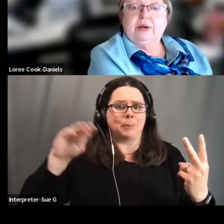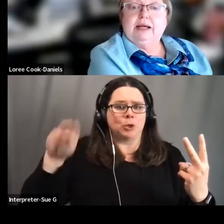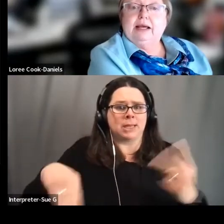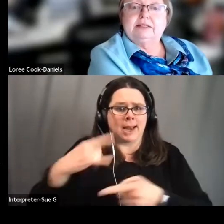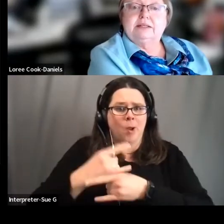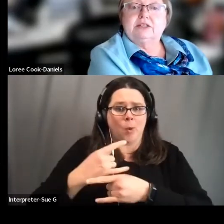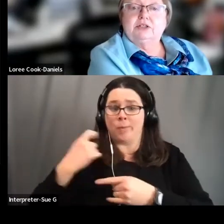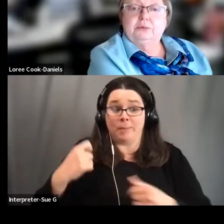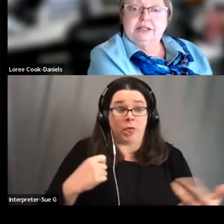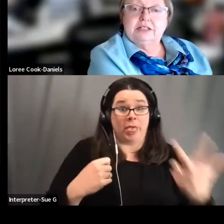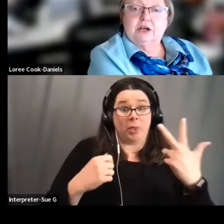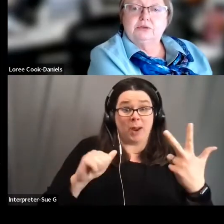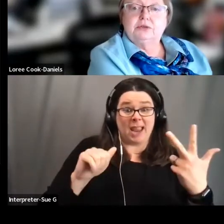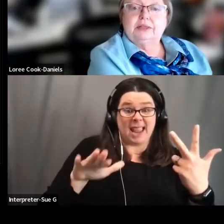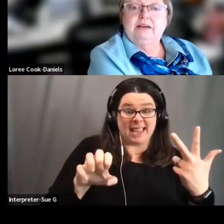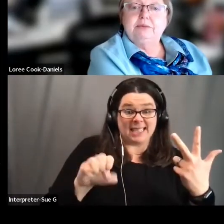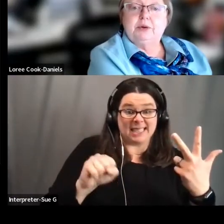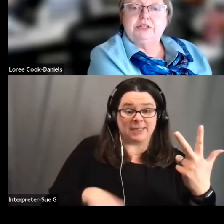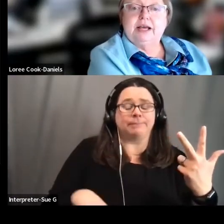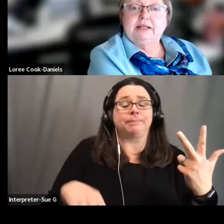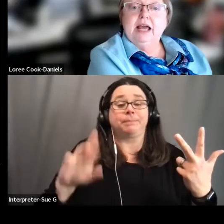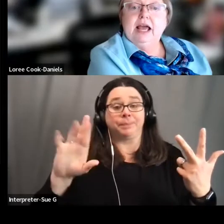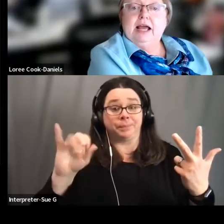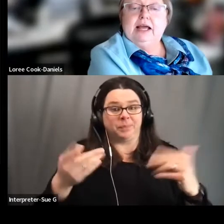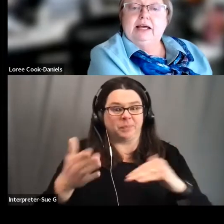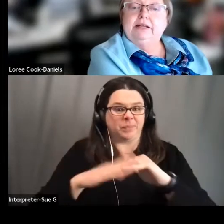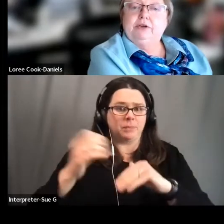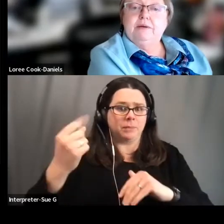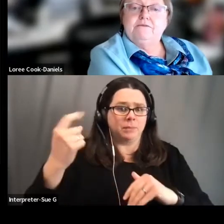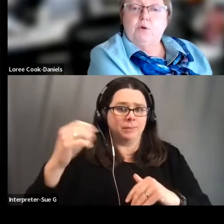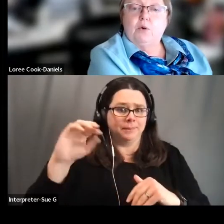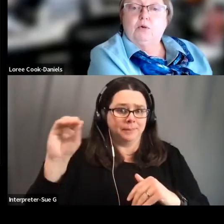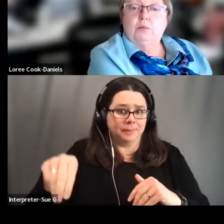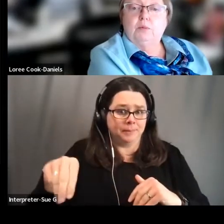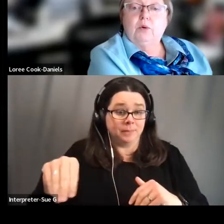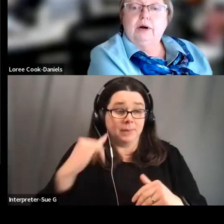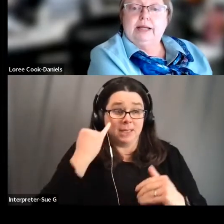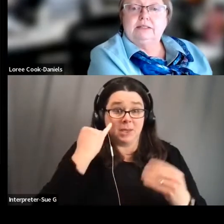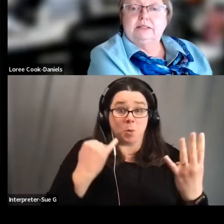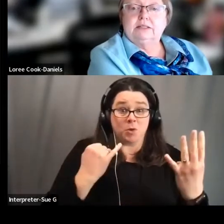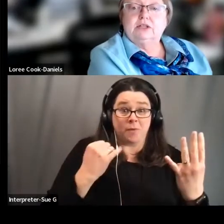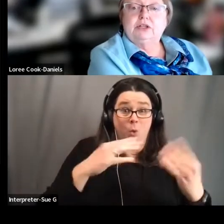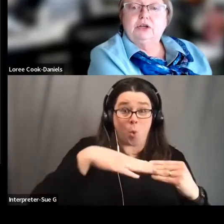Three ACEs, your risk goes to 11% and if you have four or more ACEs,